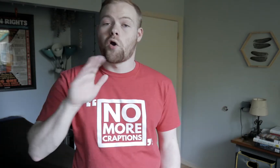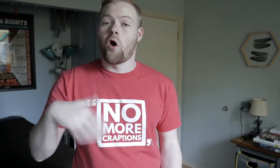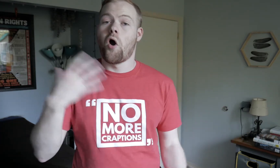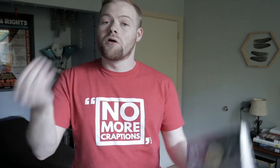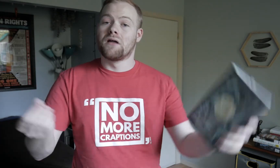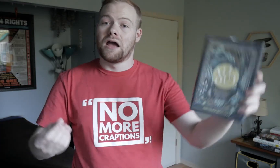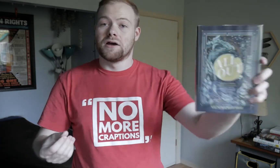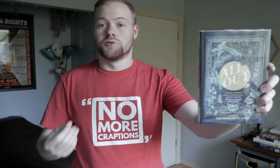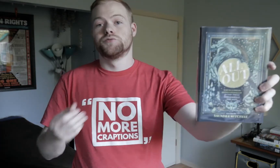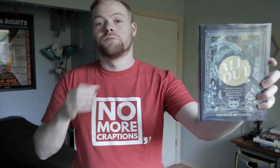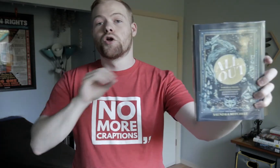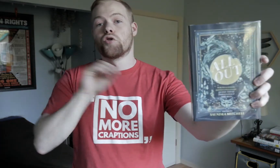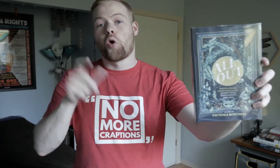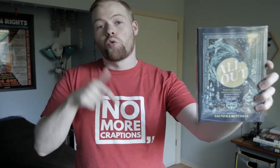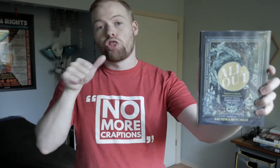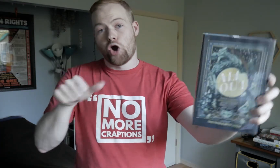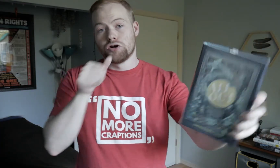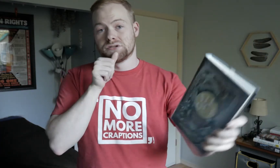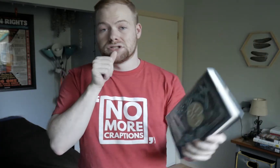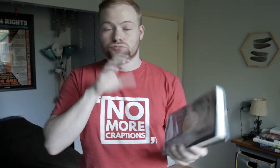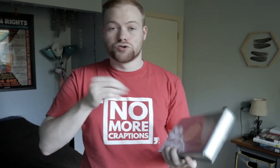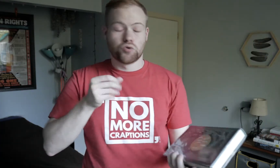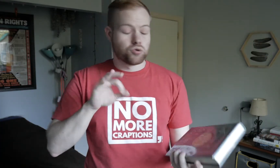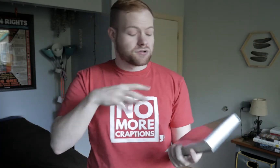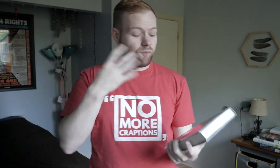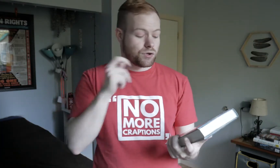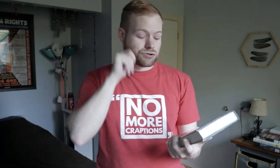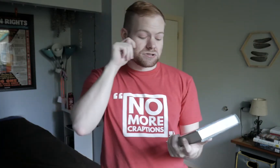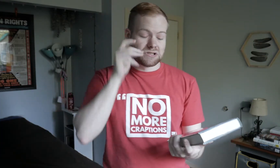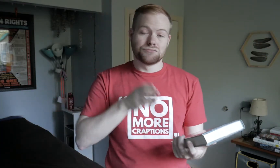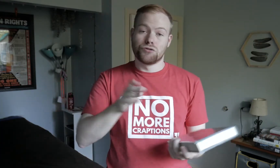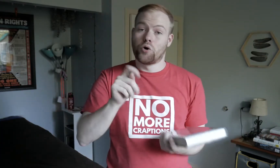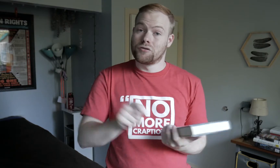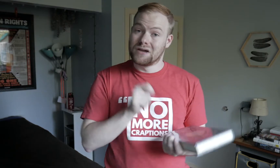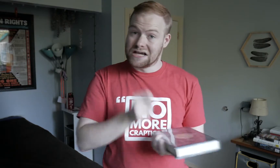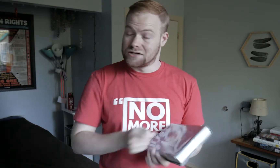All Out: The No-Longer Secret Stories of Queer Teens Throughout the Ages.